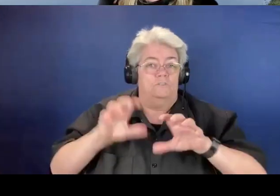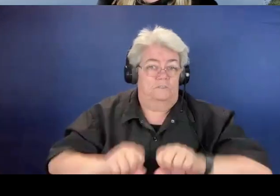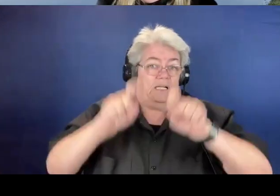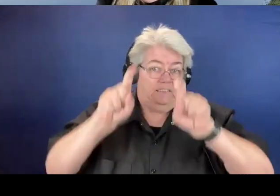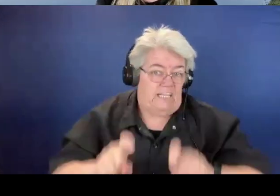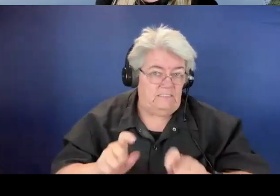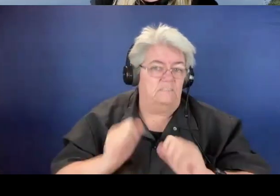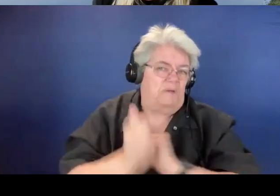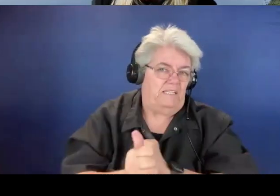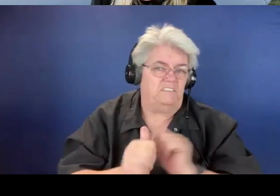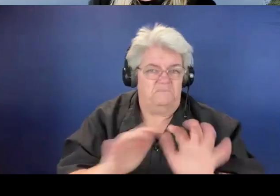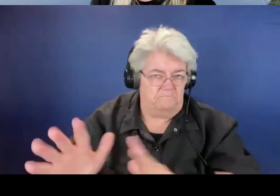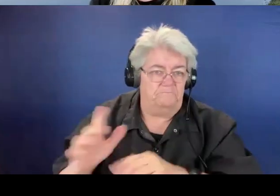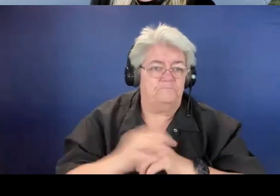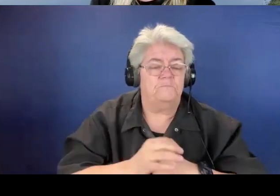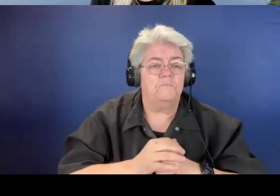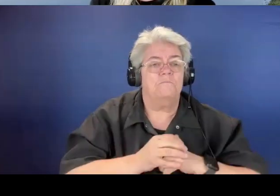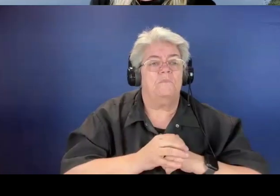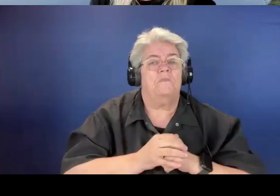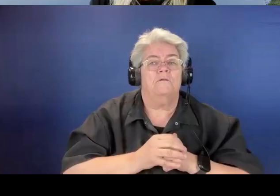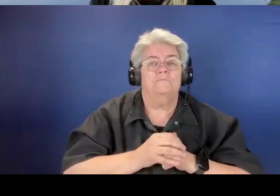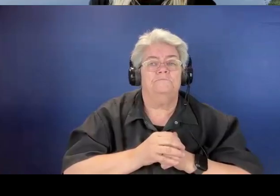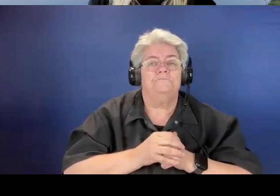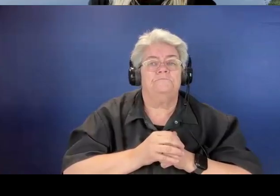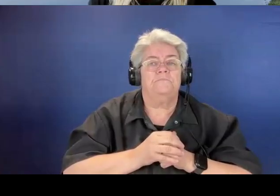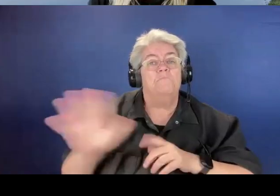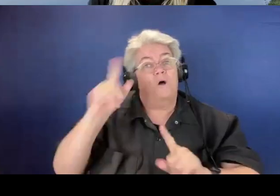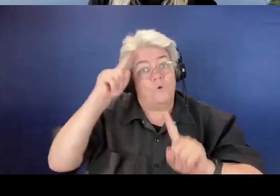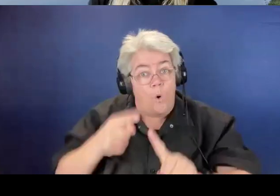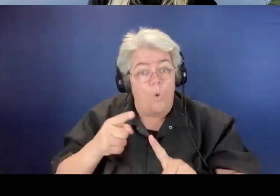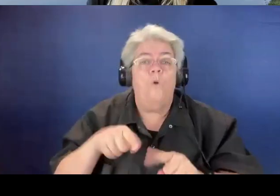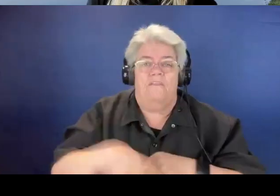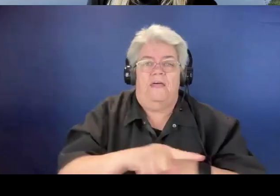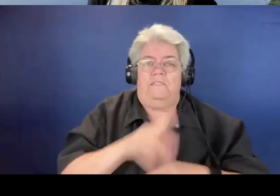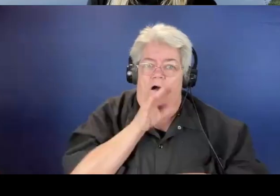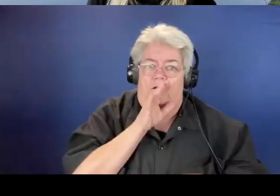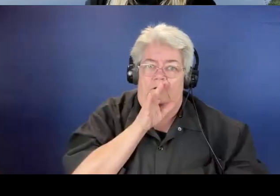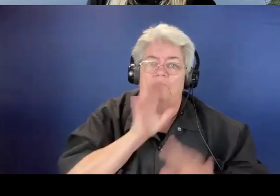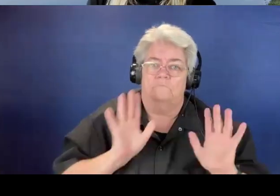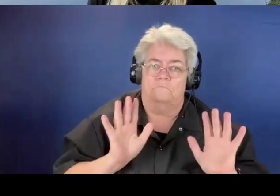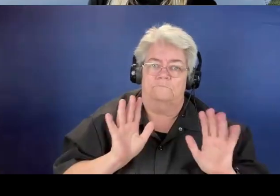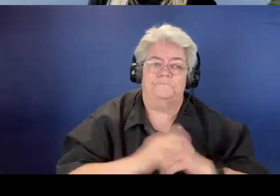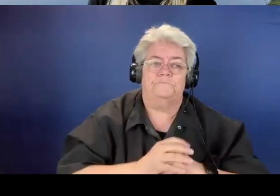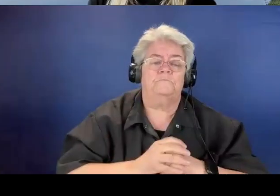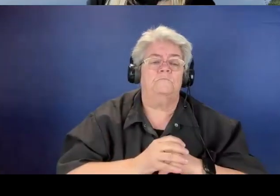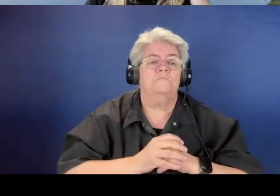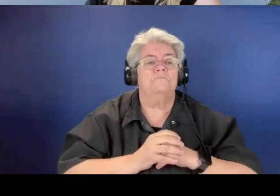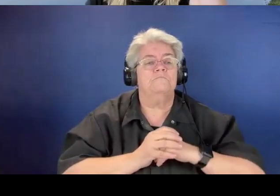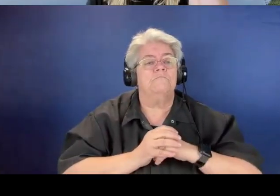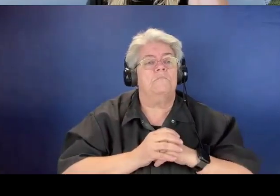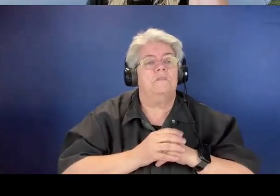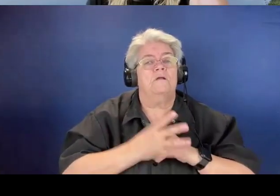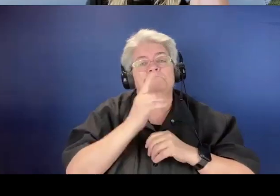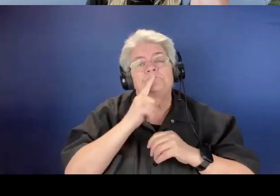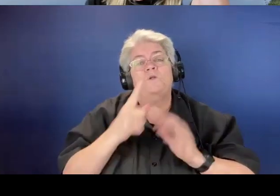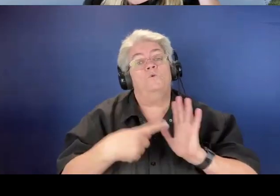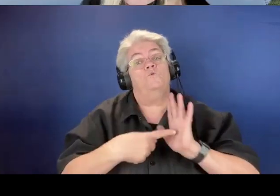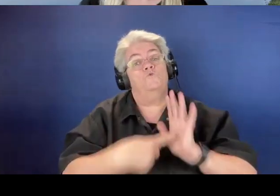All right, next slide. And so we want to show you this continuum.